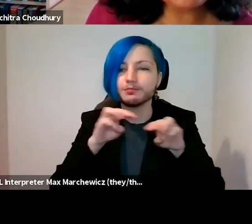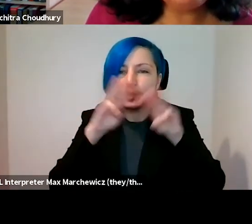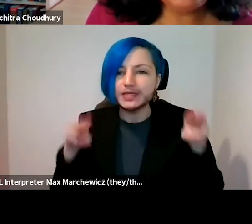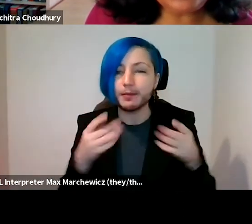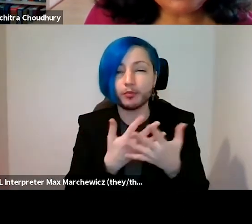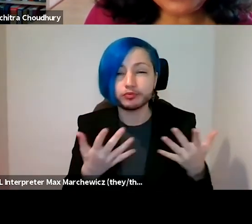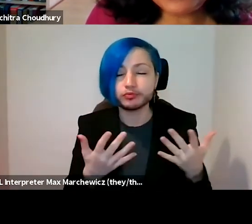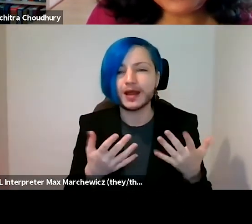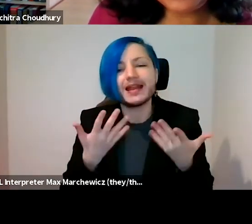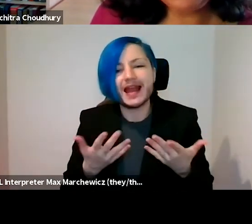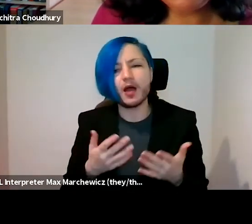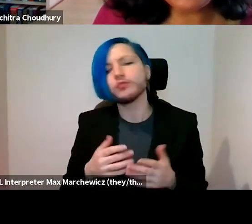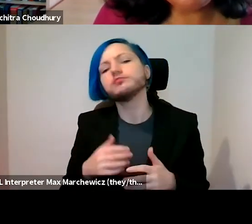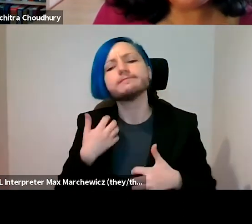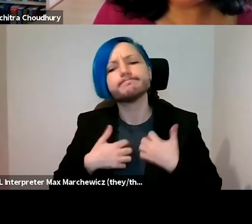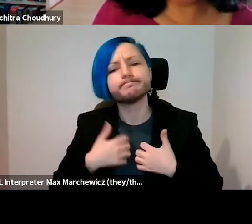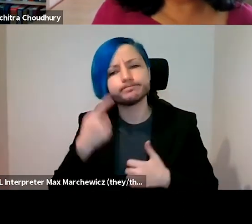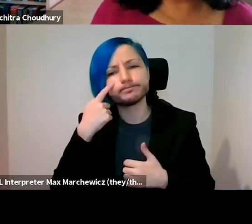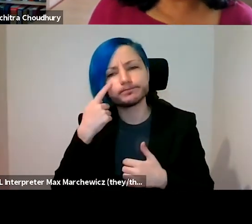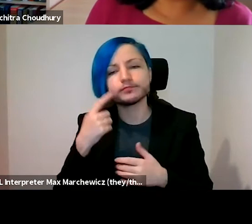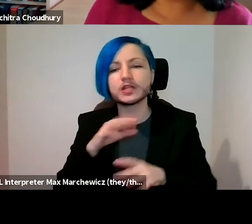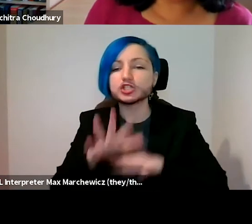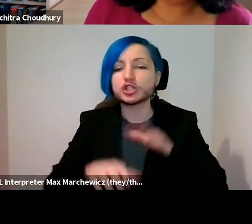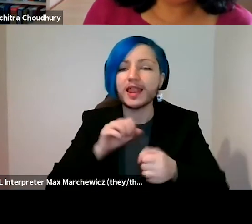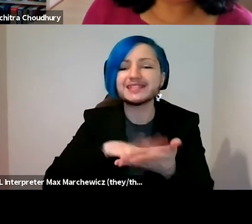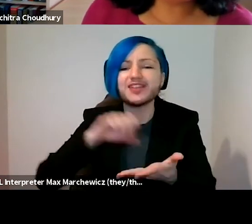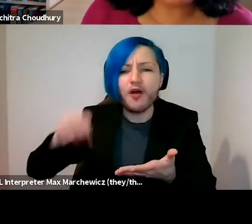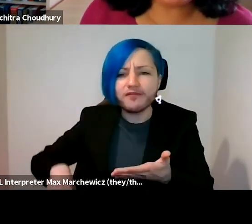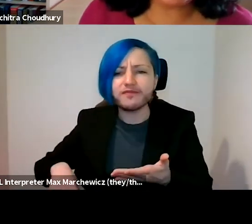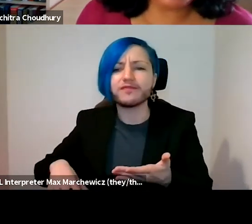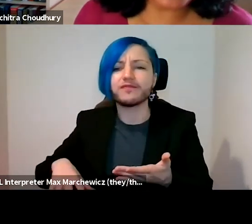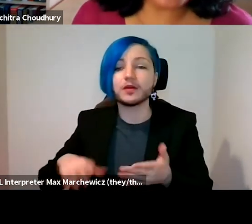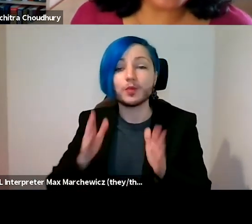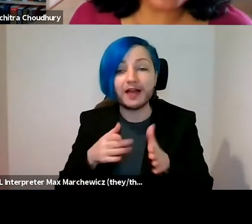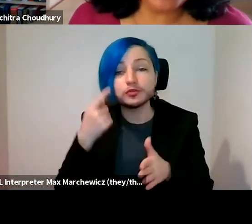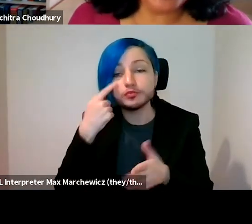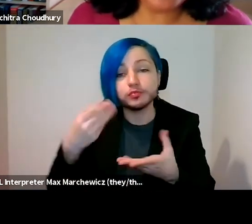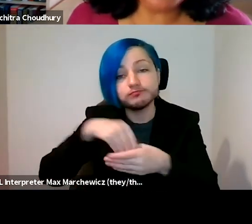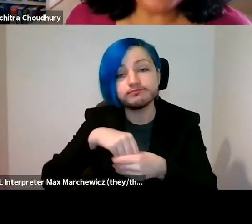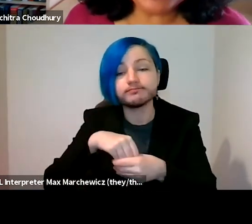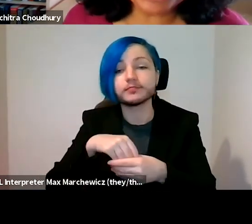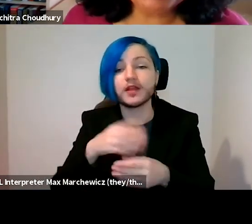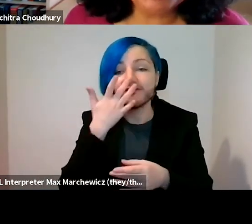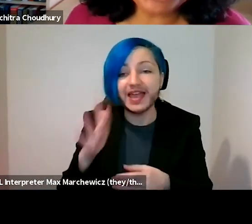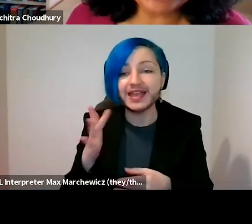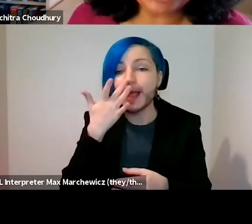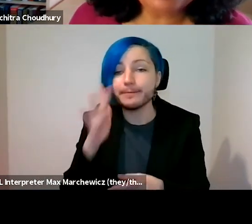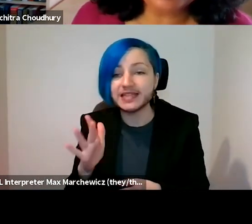at how de-colonization also involves a new consideration of fakes and imitations that not only shaped British life